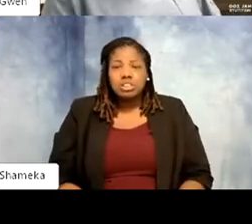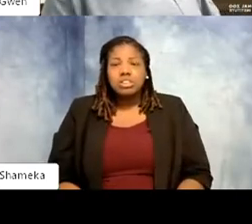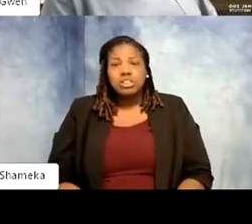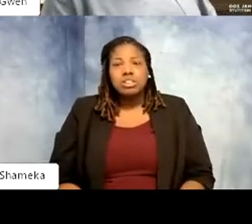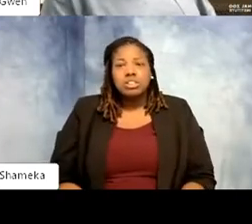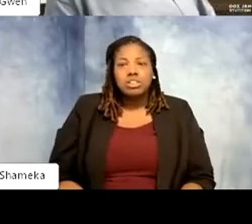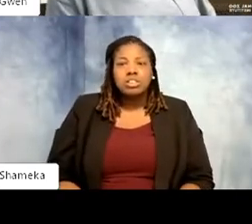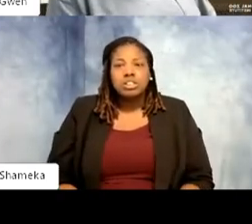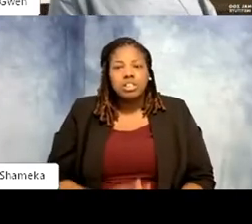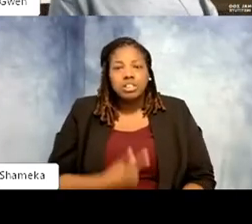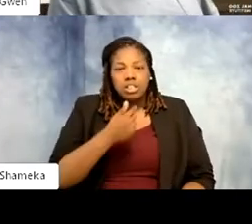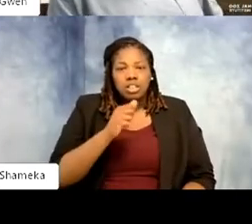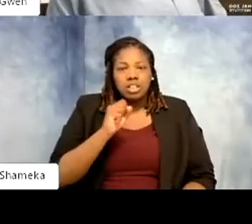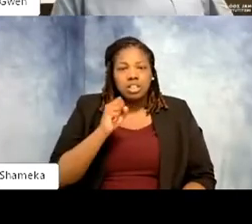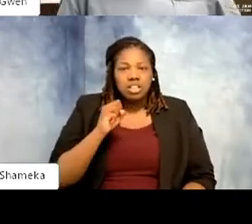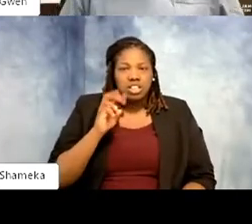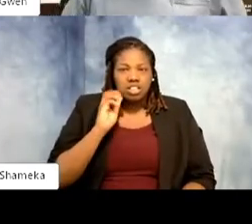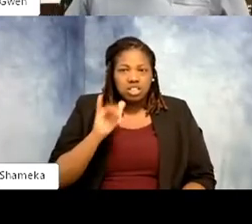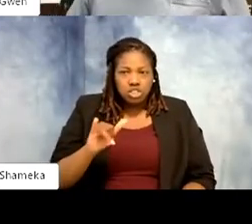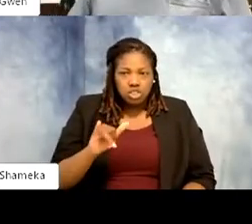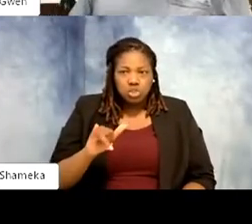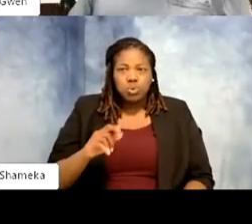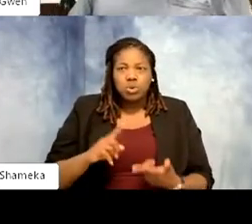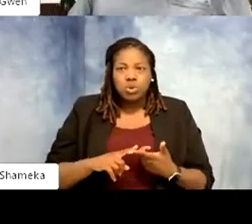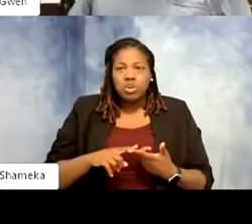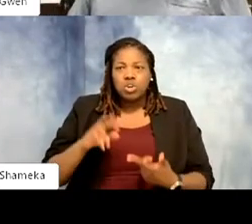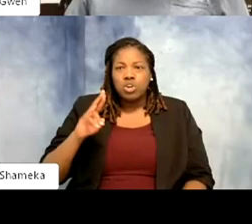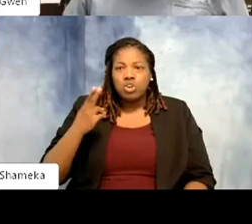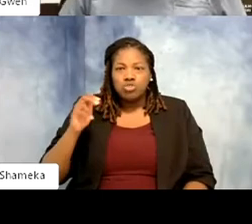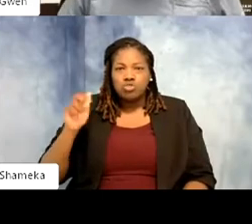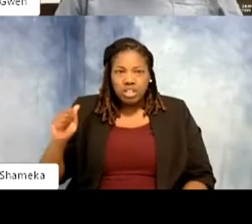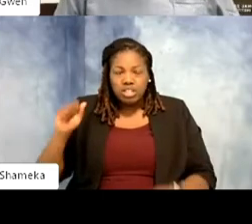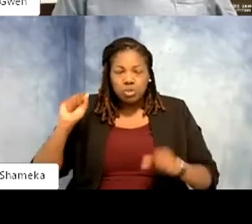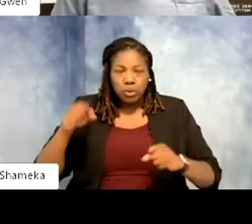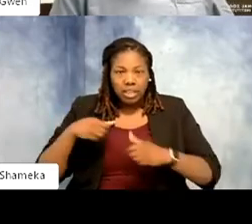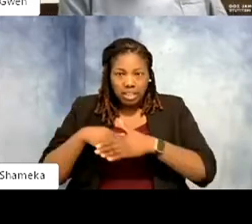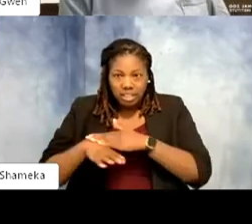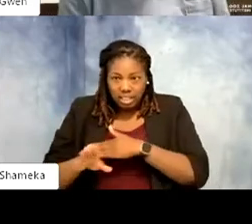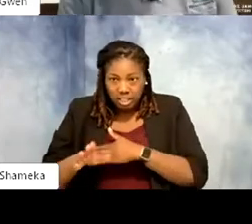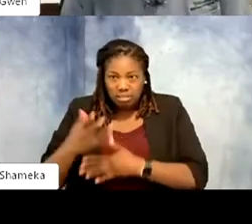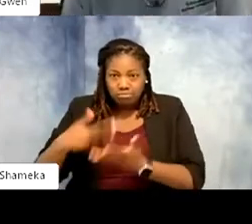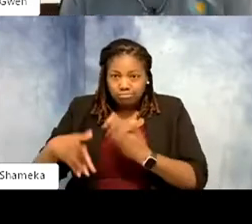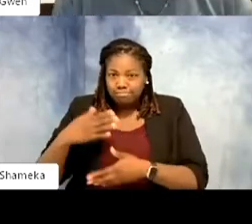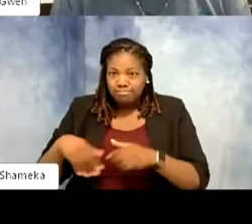versus say another ratite, rheas. Rheas we can go in with. We don't have to worry about rheas.